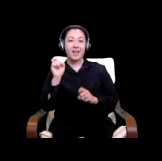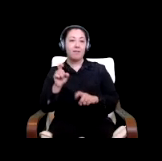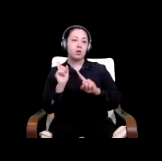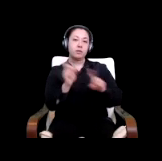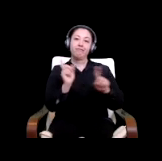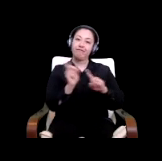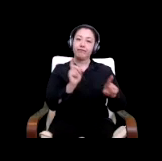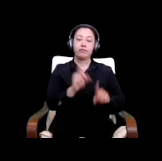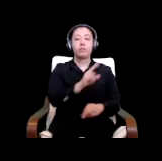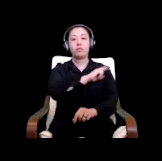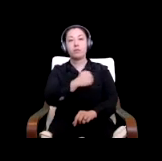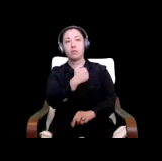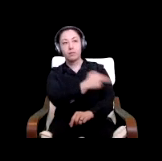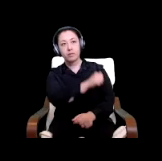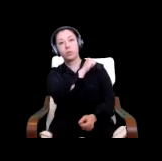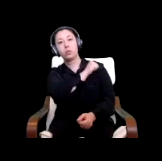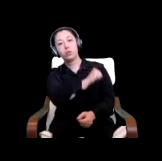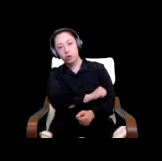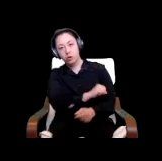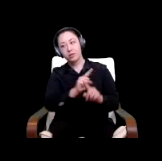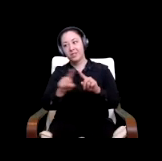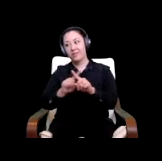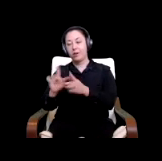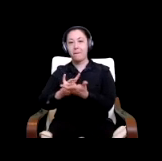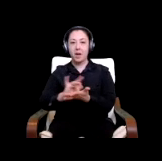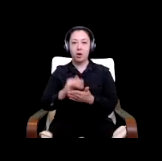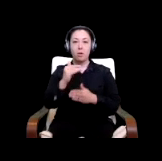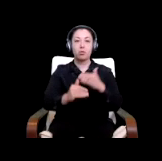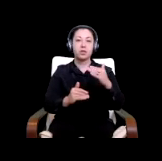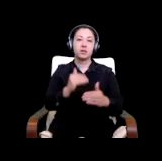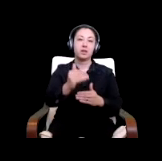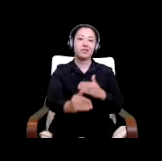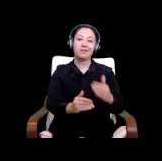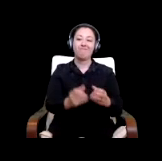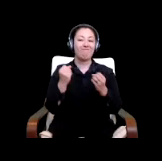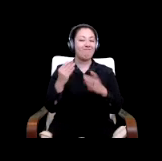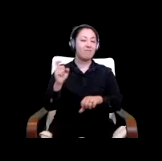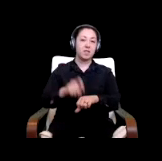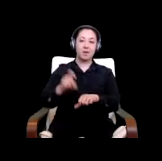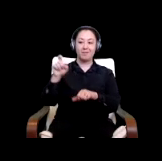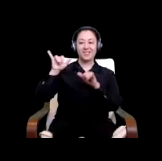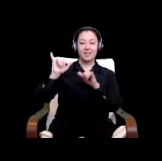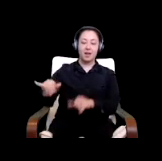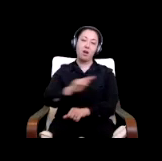surgeries and procedures which often require long hospital stays and recovery periods.